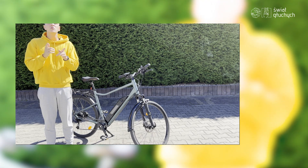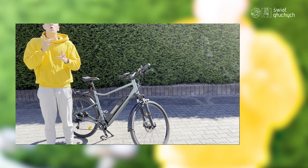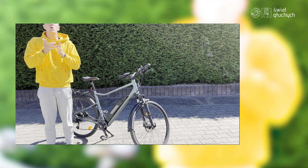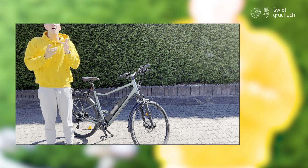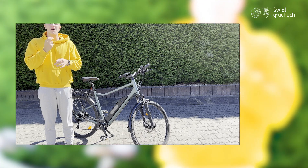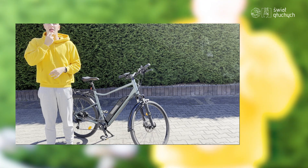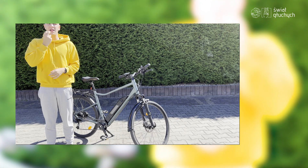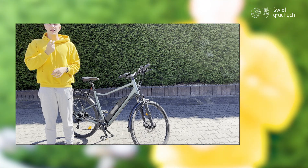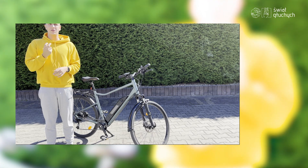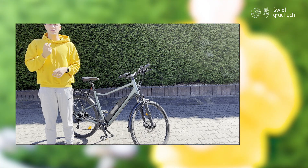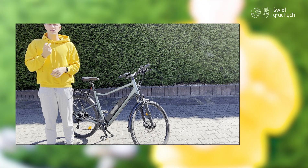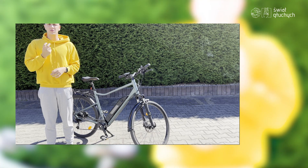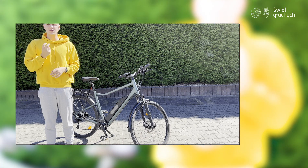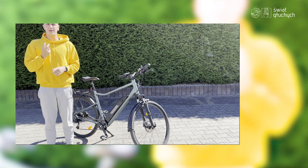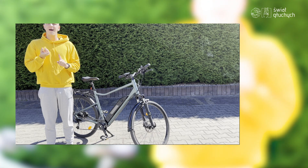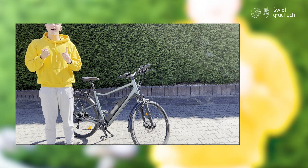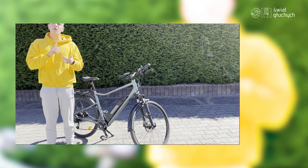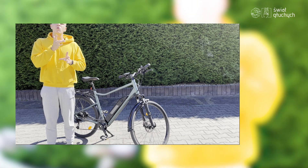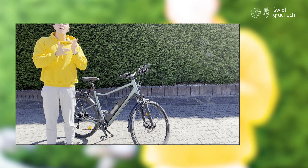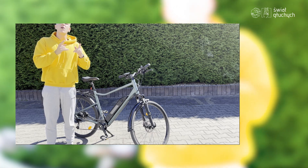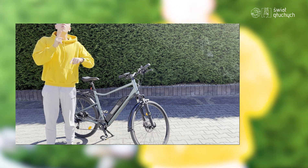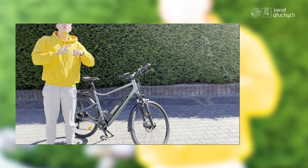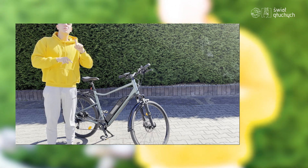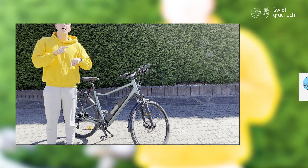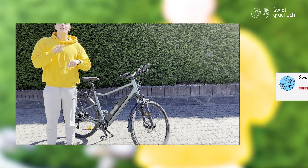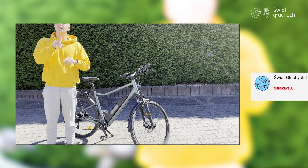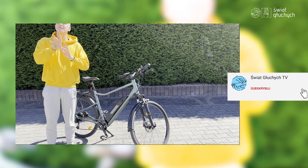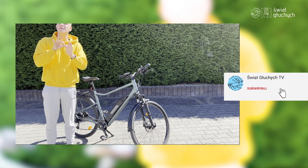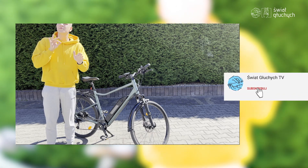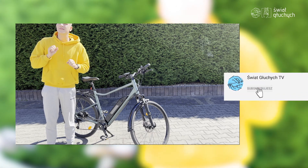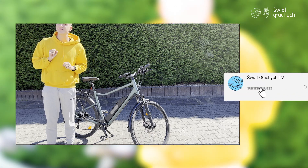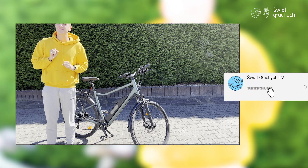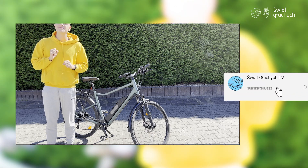Also: are you in favor of electric bikes or regular bikes?